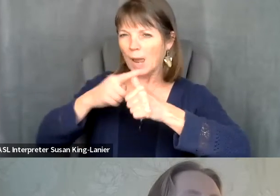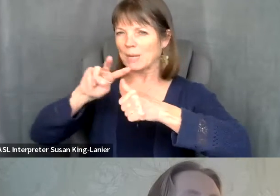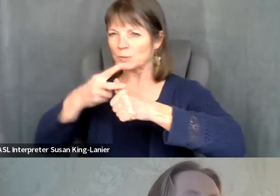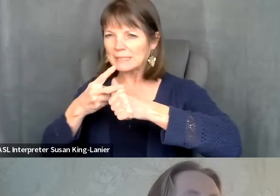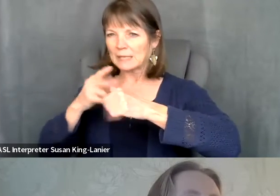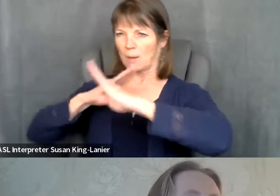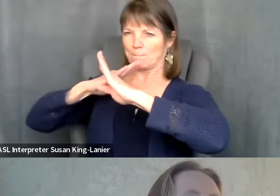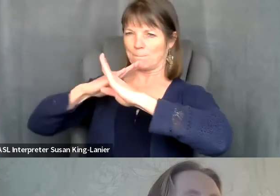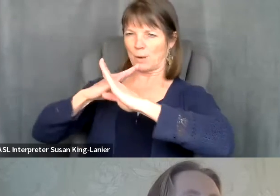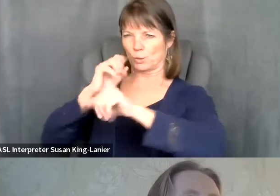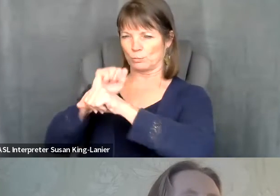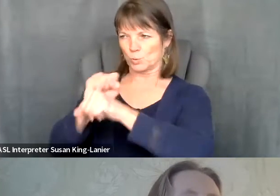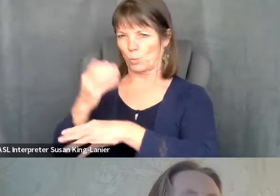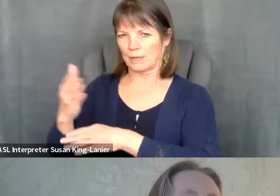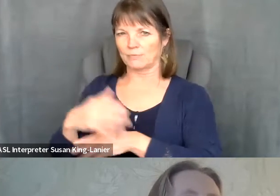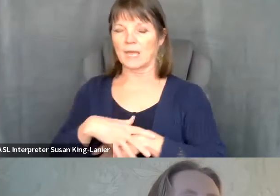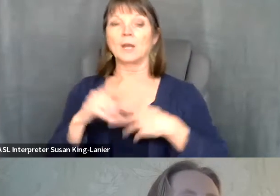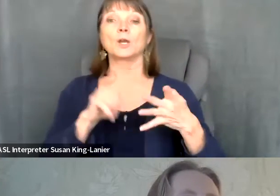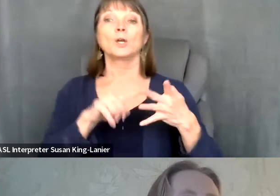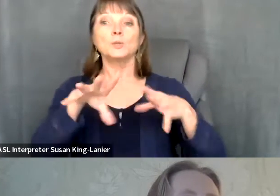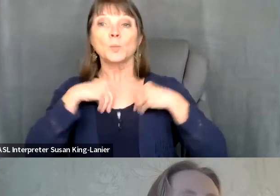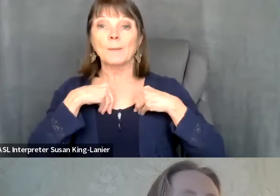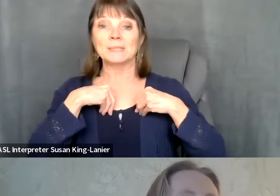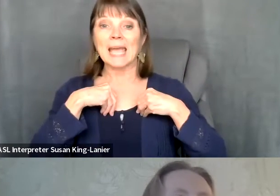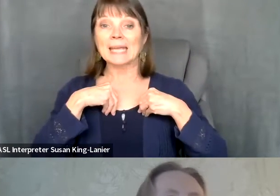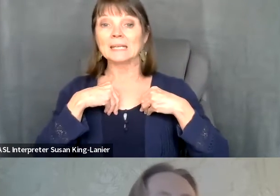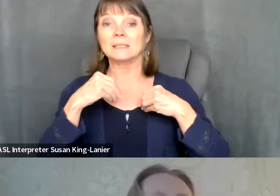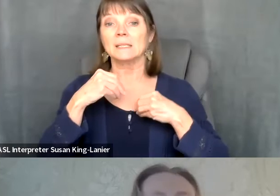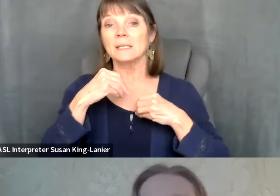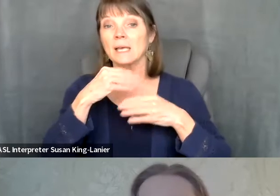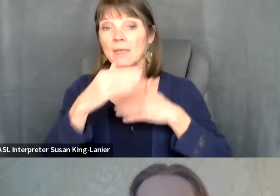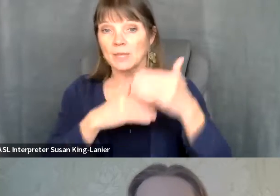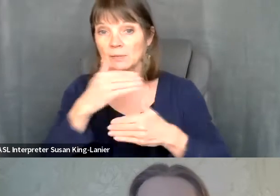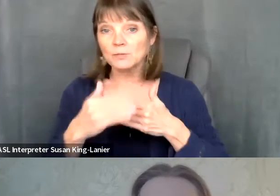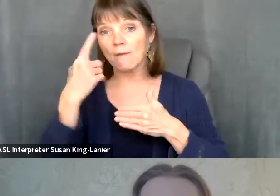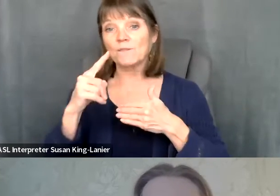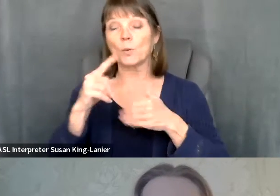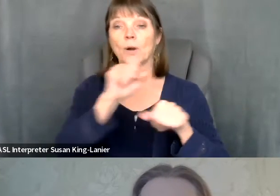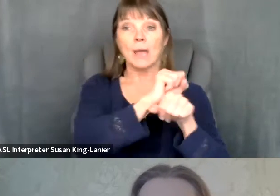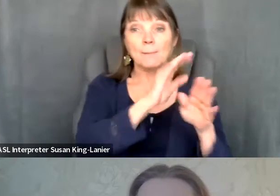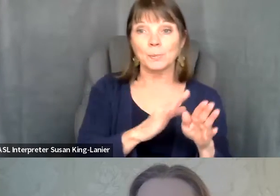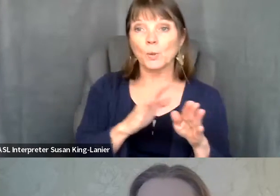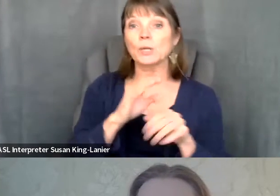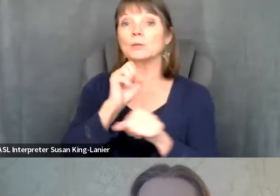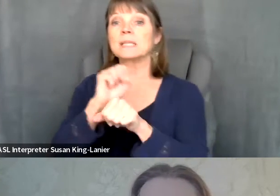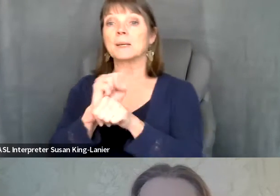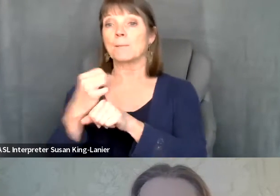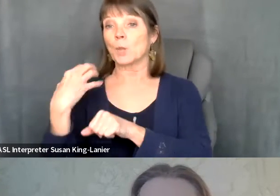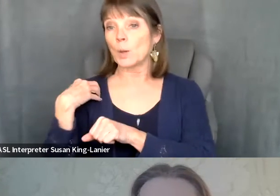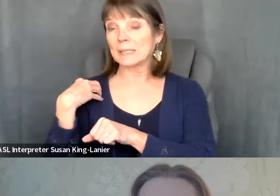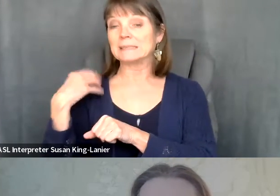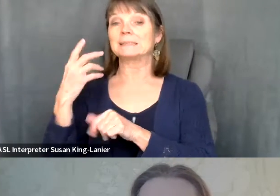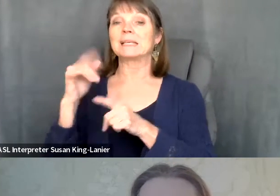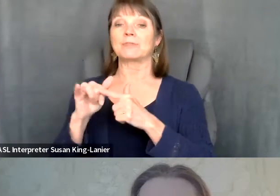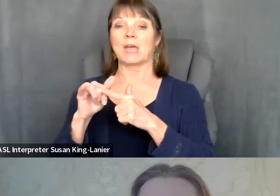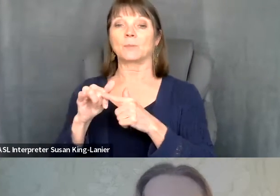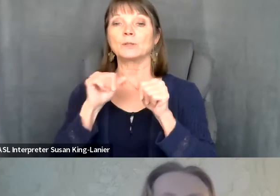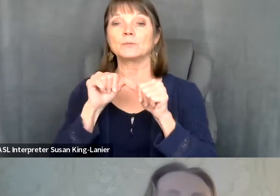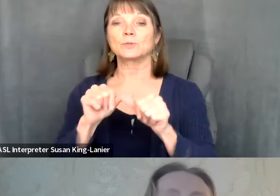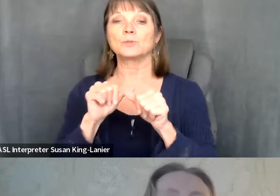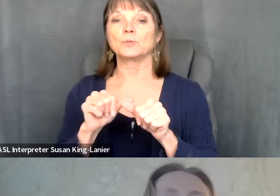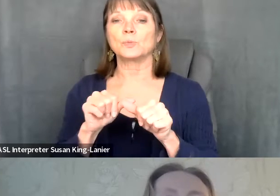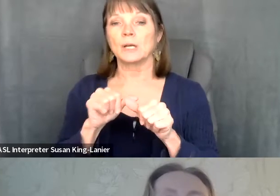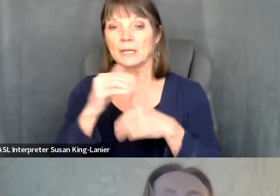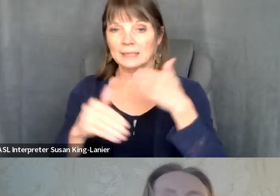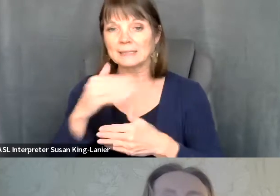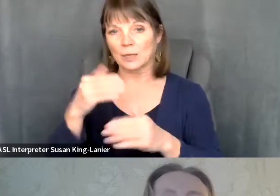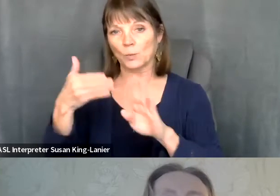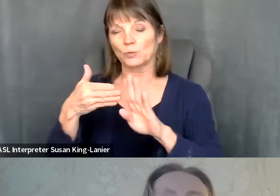and to obtain buy-in from both employers employees as well as patients and families by recognizing existing curricula and training accomplishments, and then also ensuring flexibility.